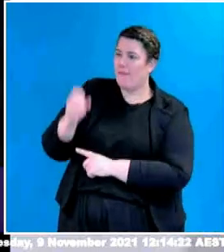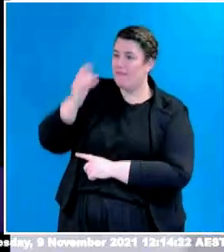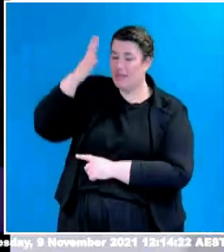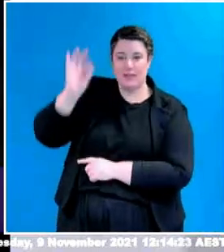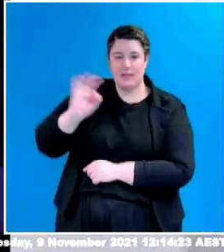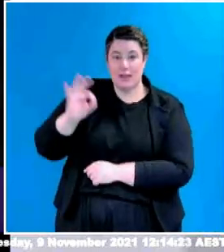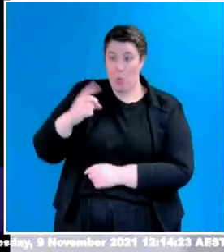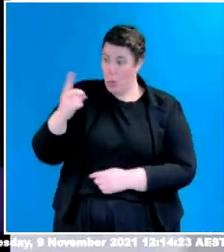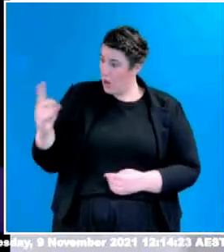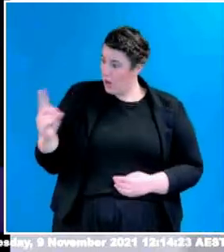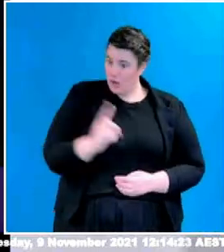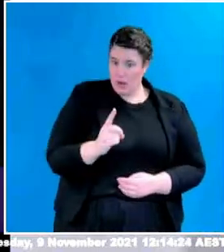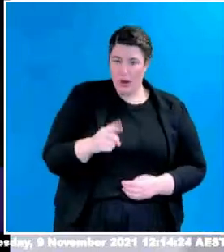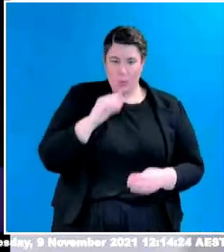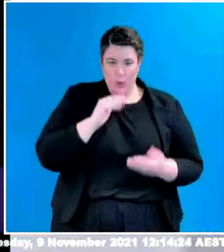It's as simple as that.